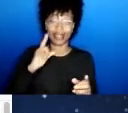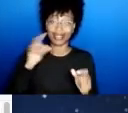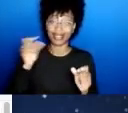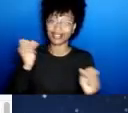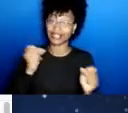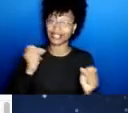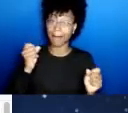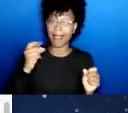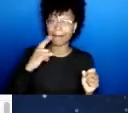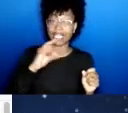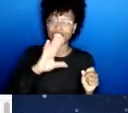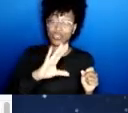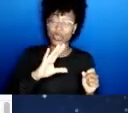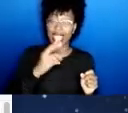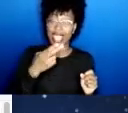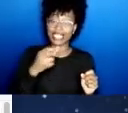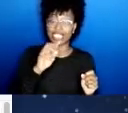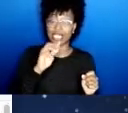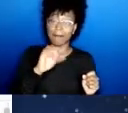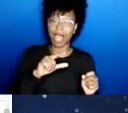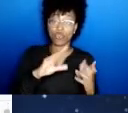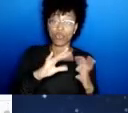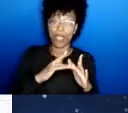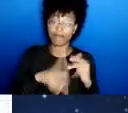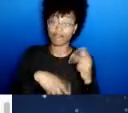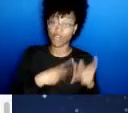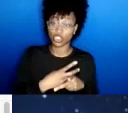06:40:26 to a static document, but all of your content is here.